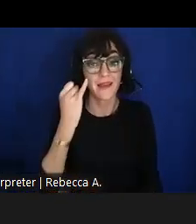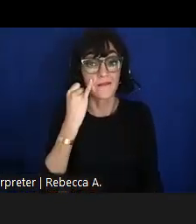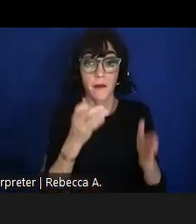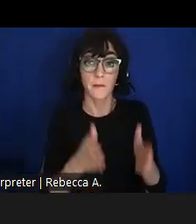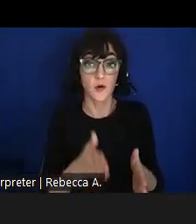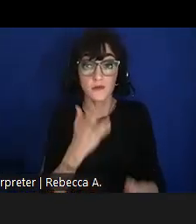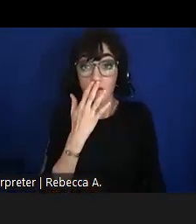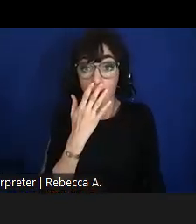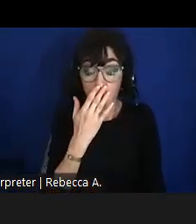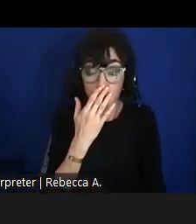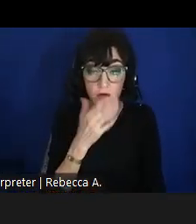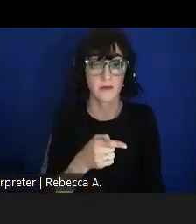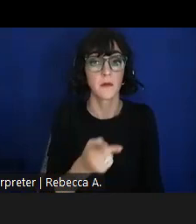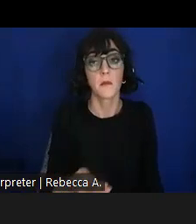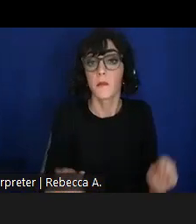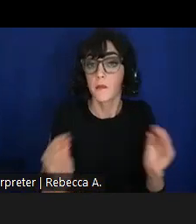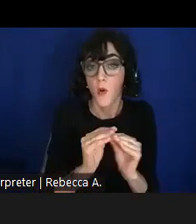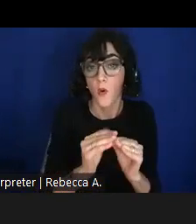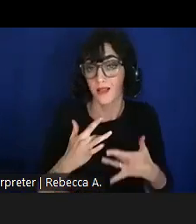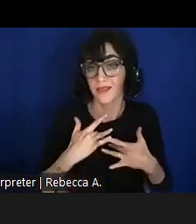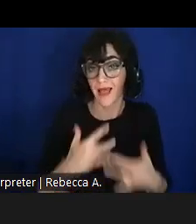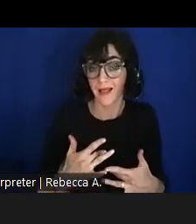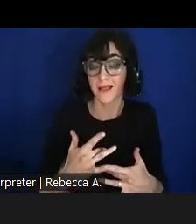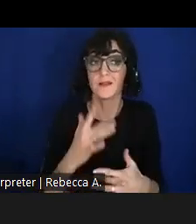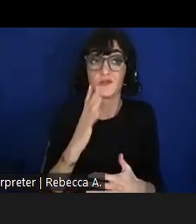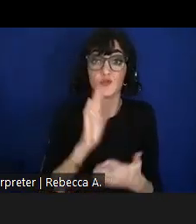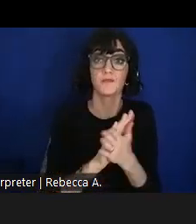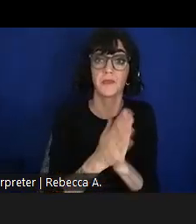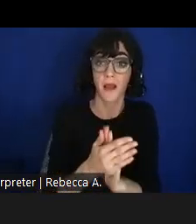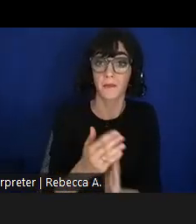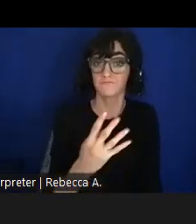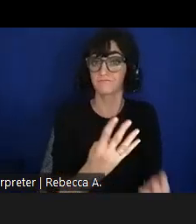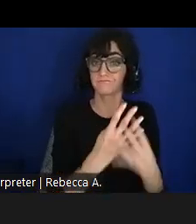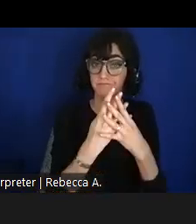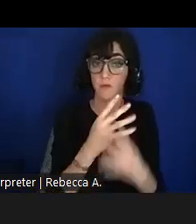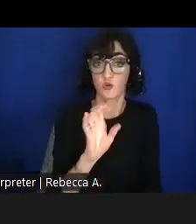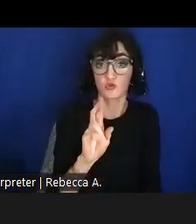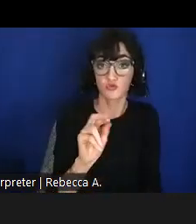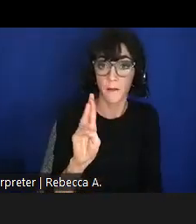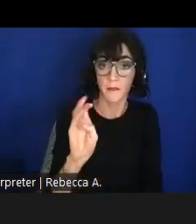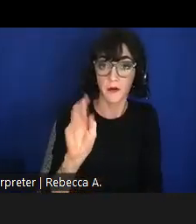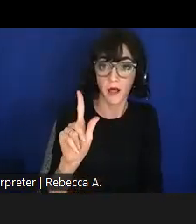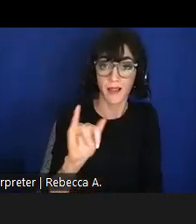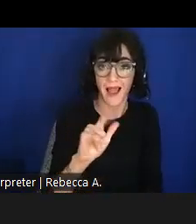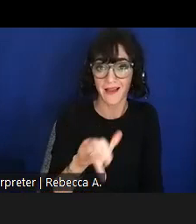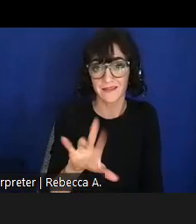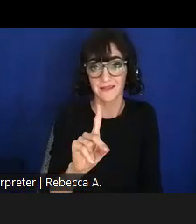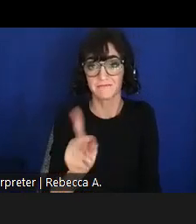is much more likely to be criminalized because of substance use rather than have access to